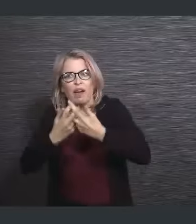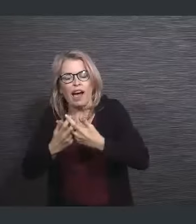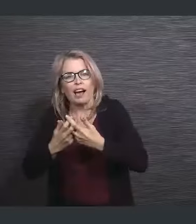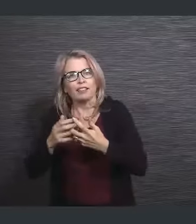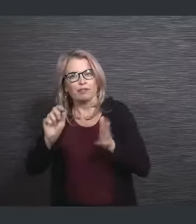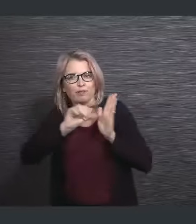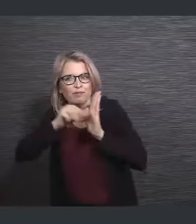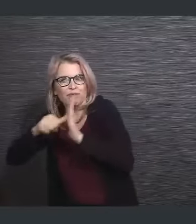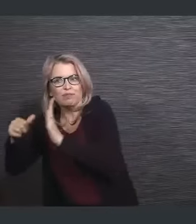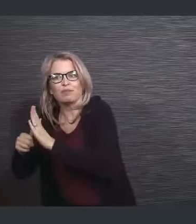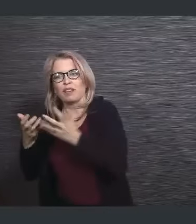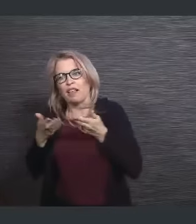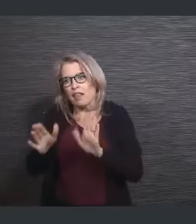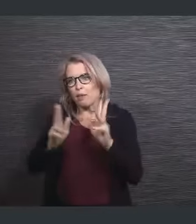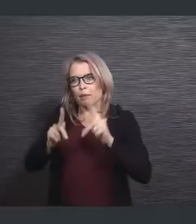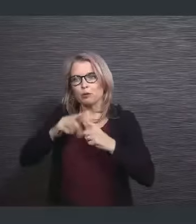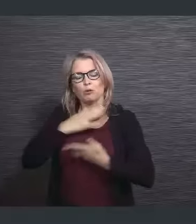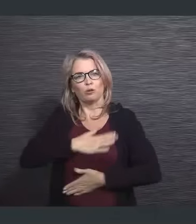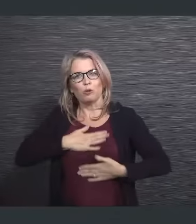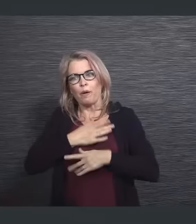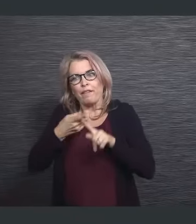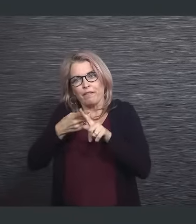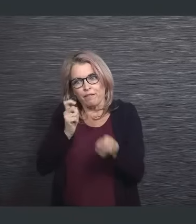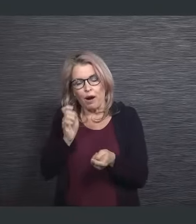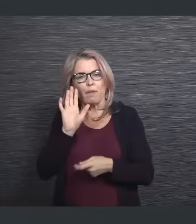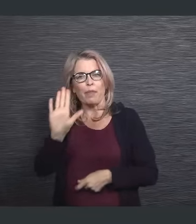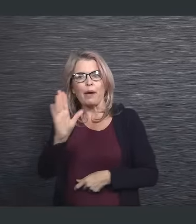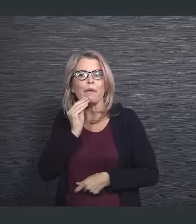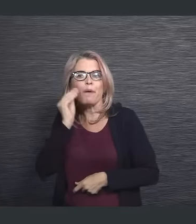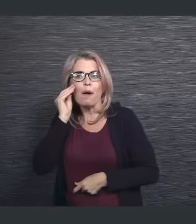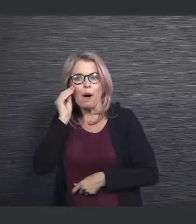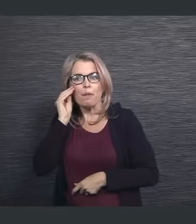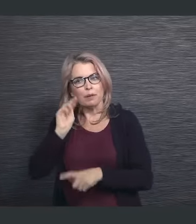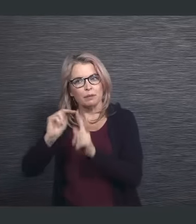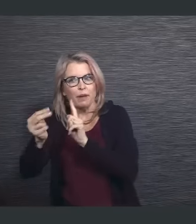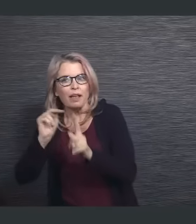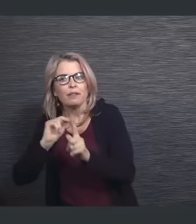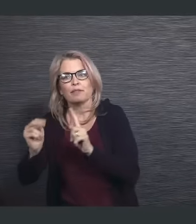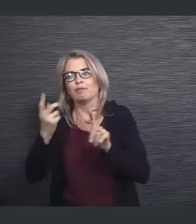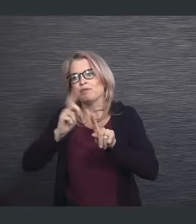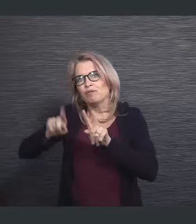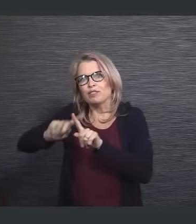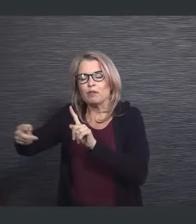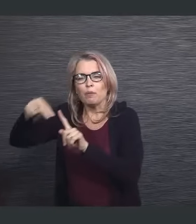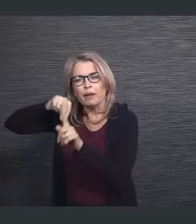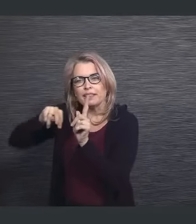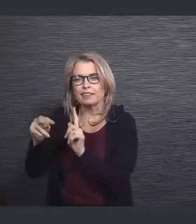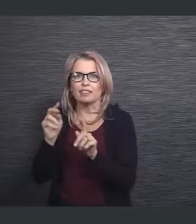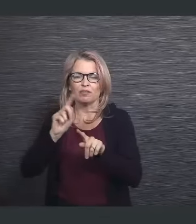and from various positions. The avatars of players, 3D images, and other expression